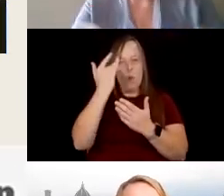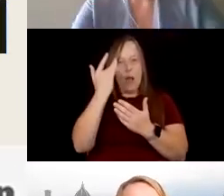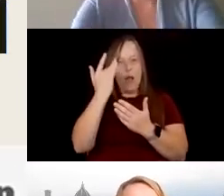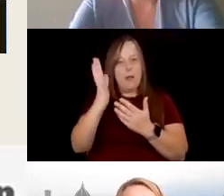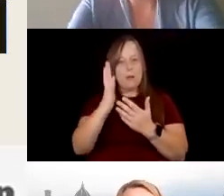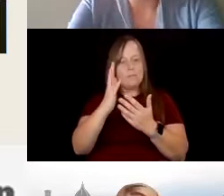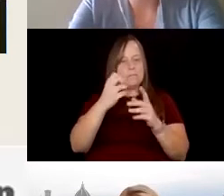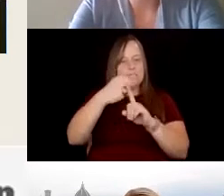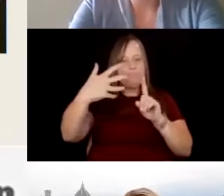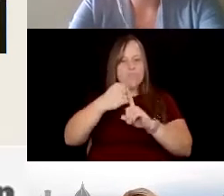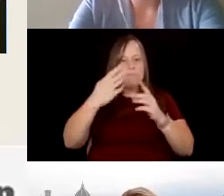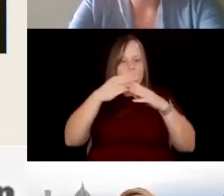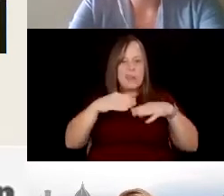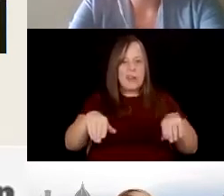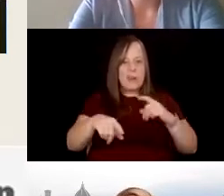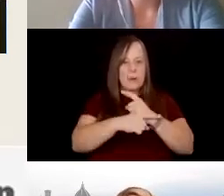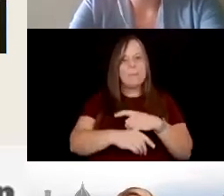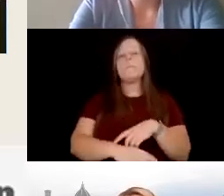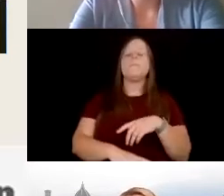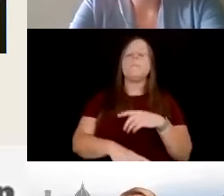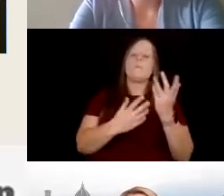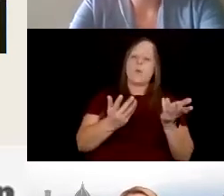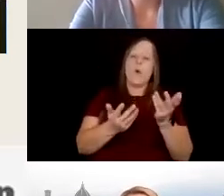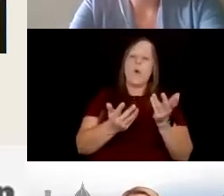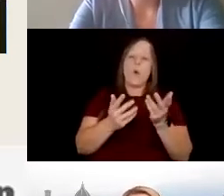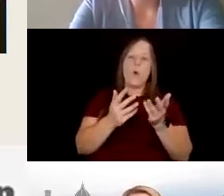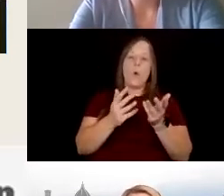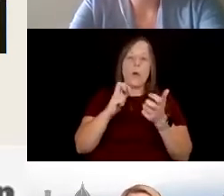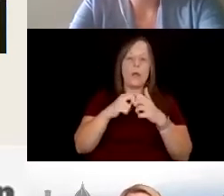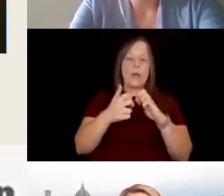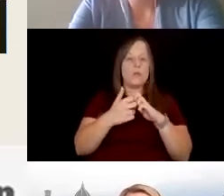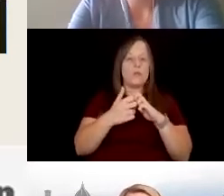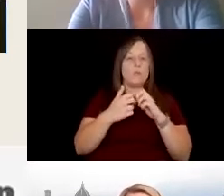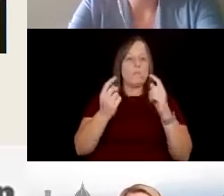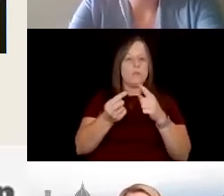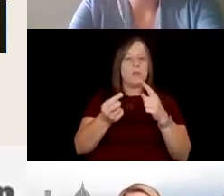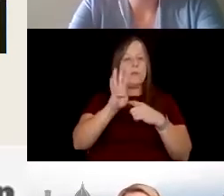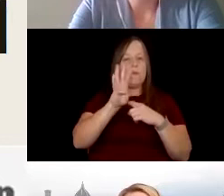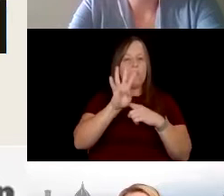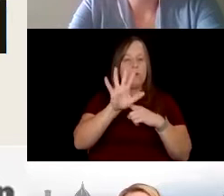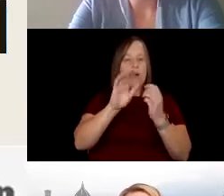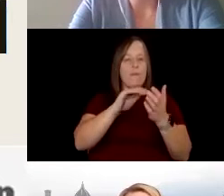these categories and breaks them down, right? So of the injuries sustained, about 45,000.